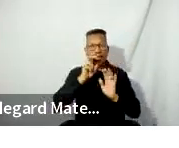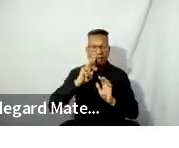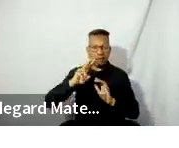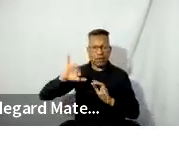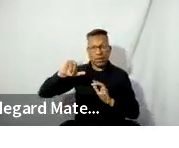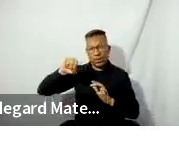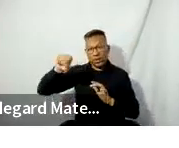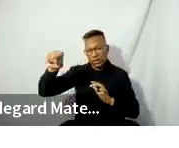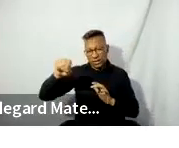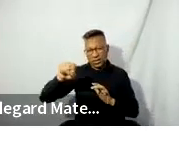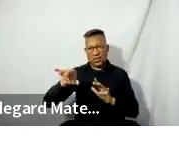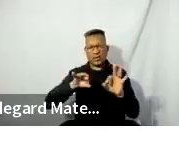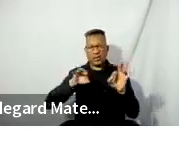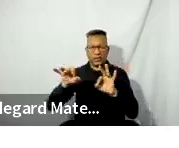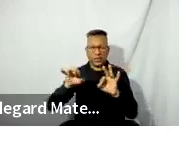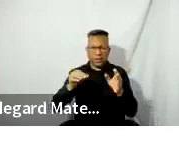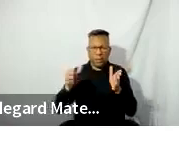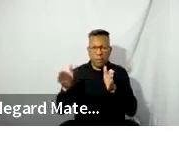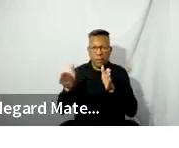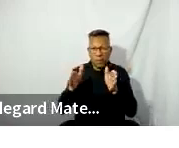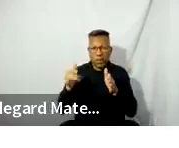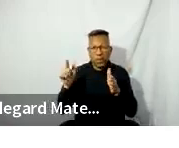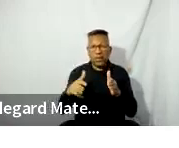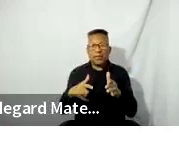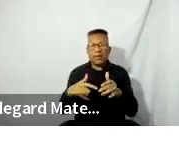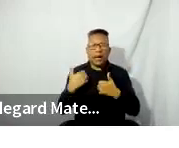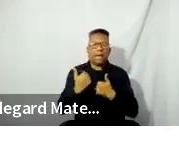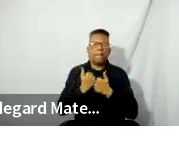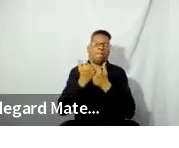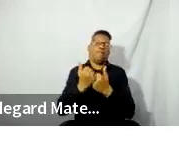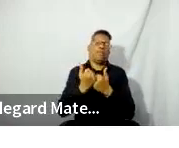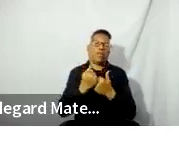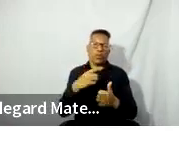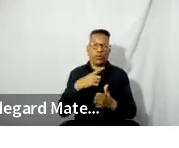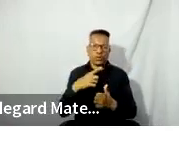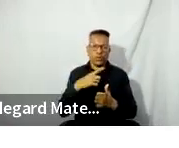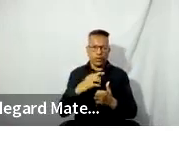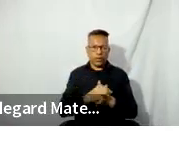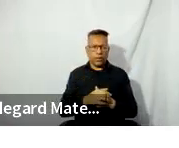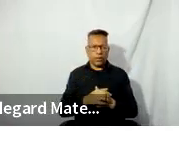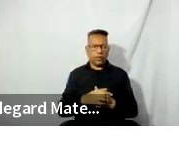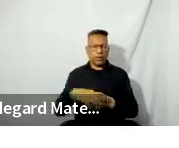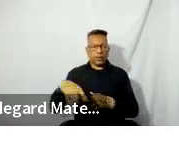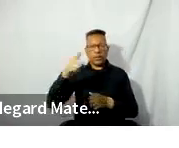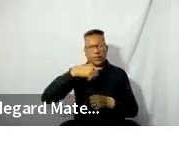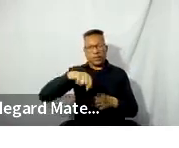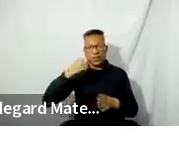argumentation in support of in support of the law Make make this wider appeal eal to amount. The